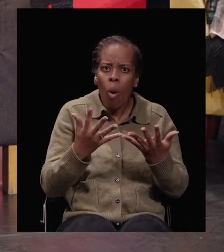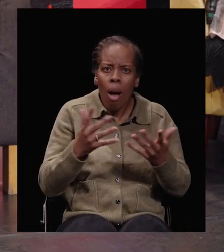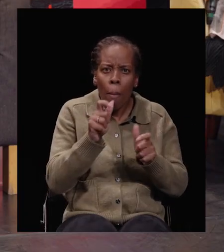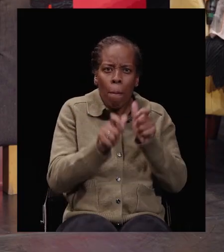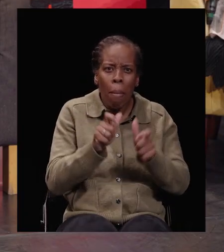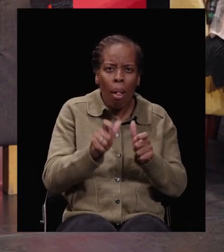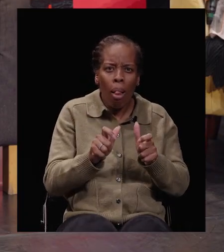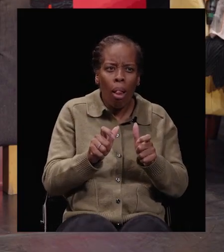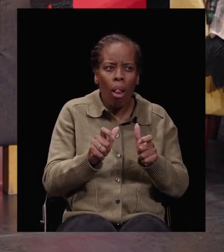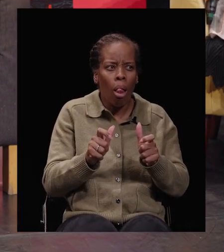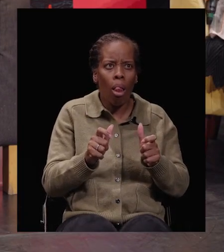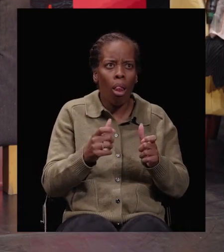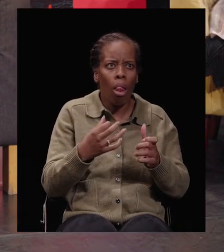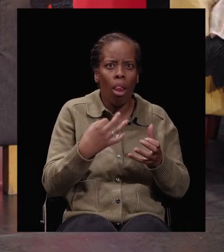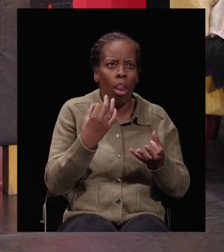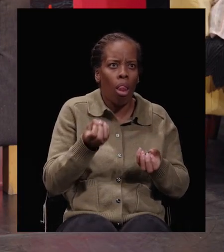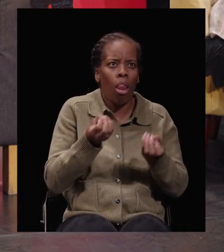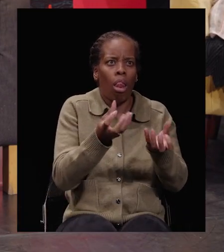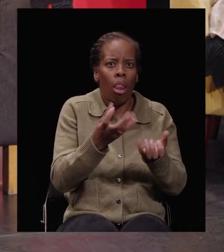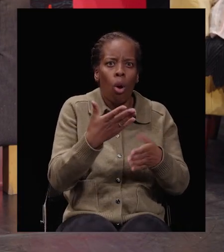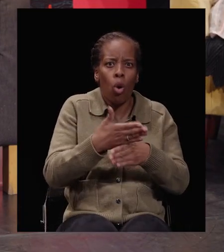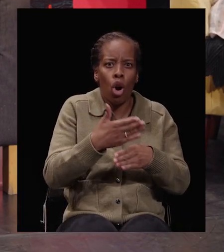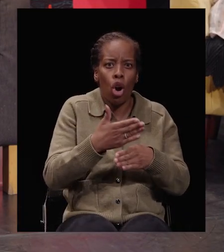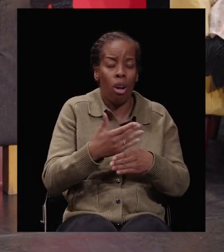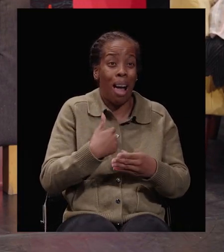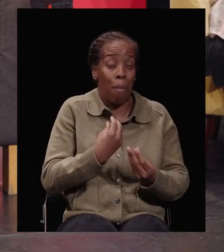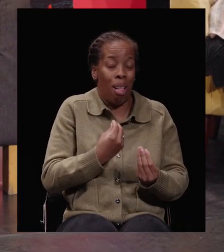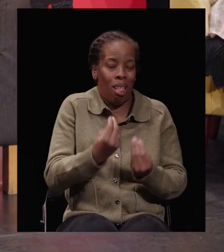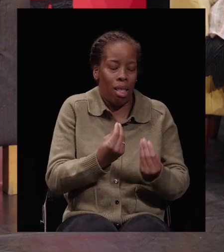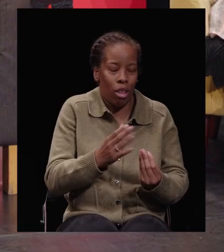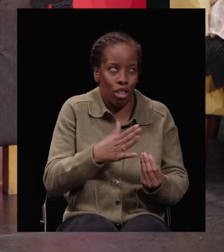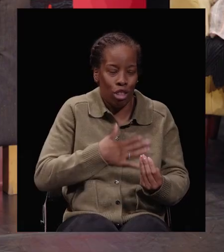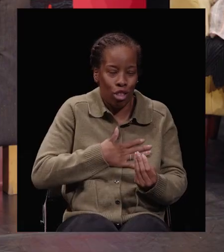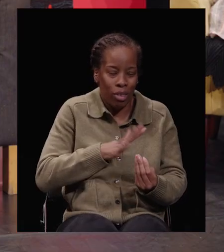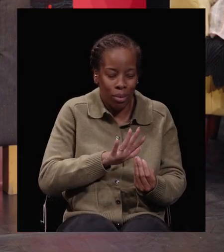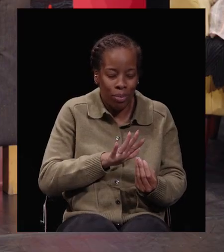Sorry, I'm just, I'm saying lots of things. But also I think often what we think about